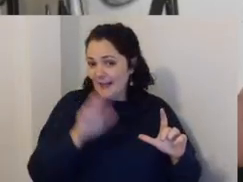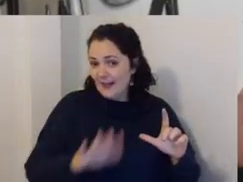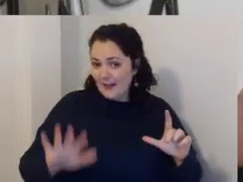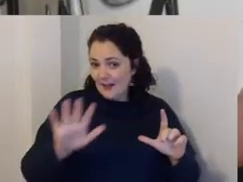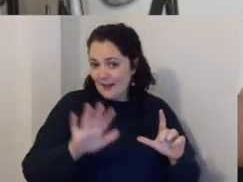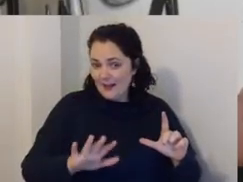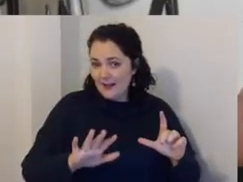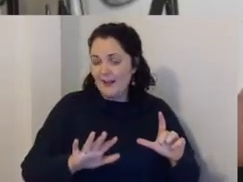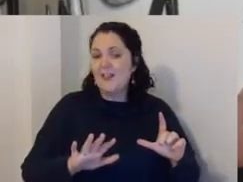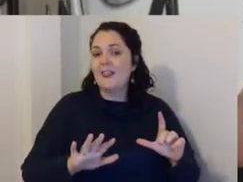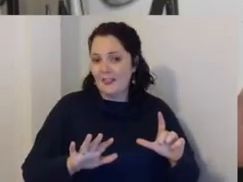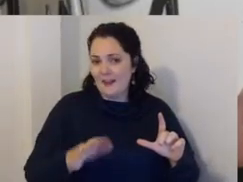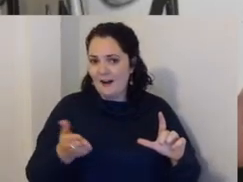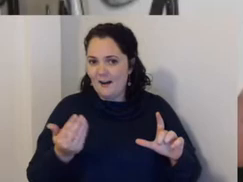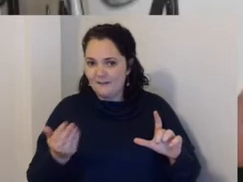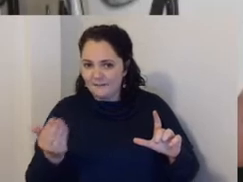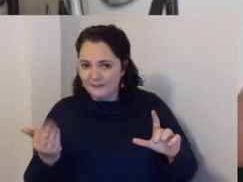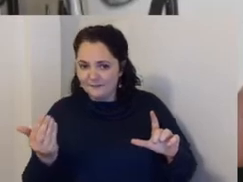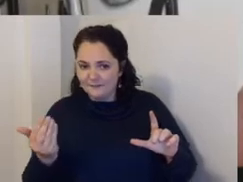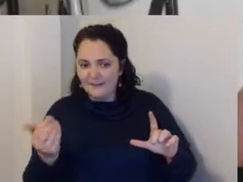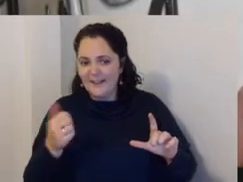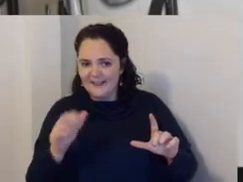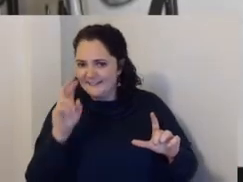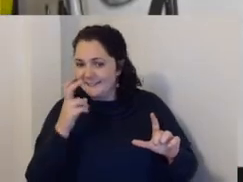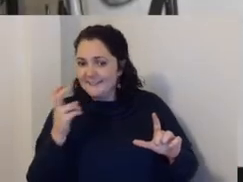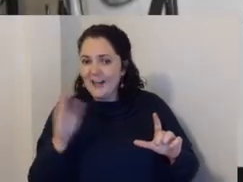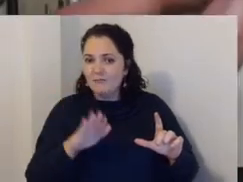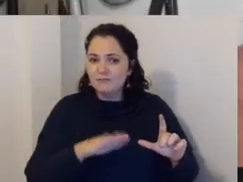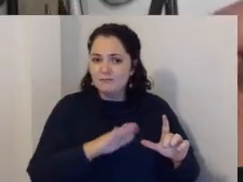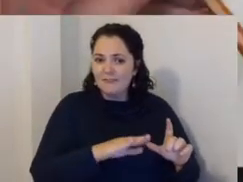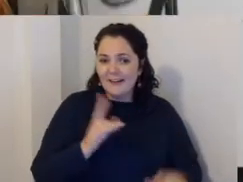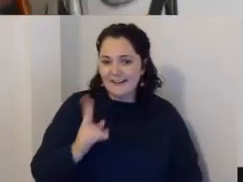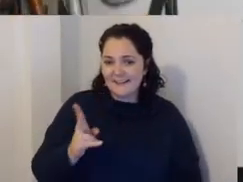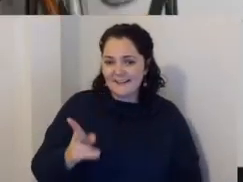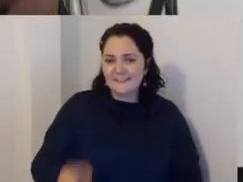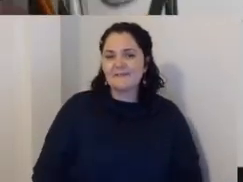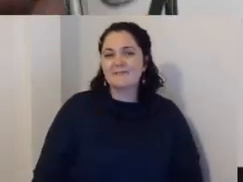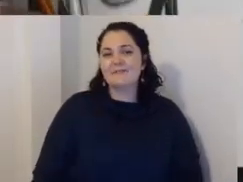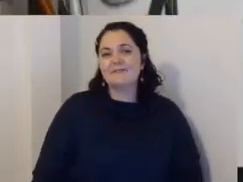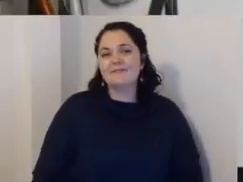the darkness back out to create our highlights with our erasers alright and now again um if